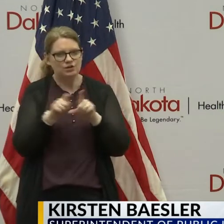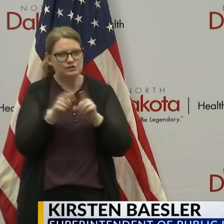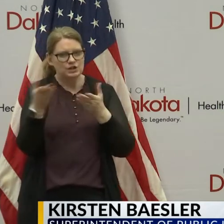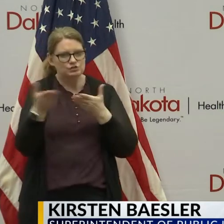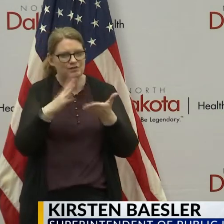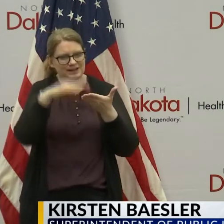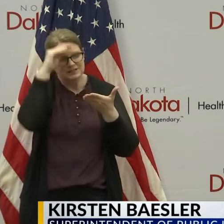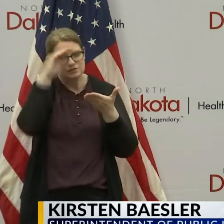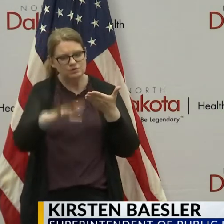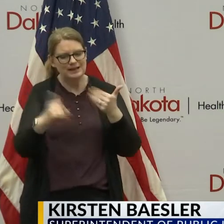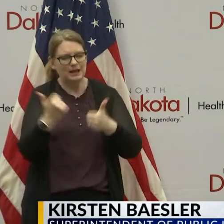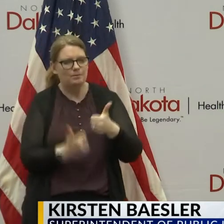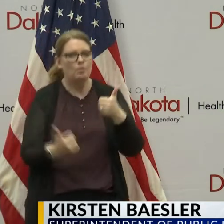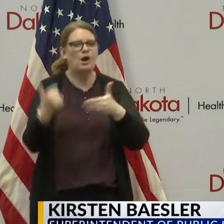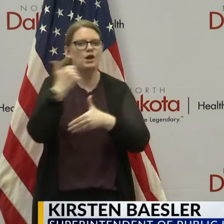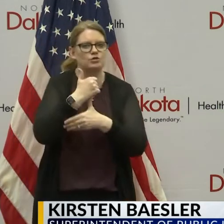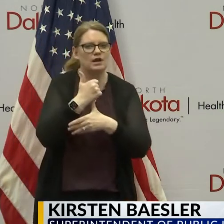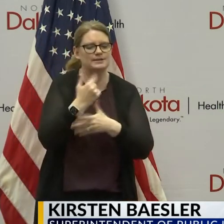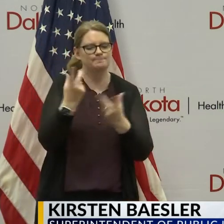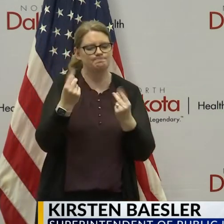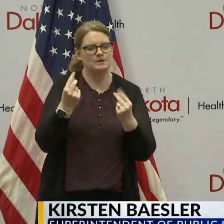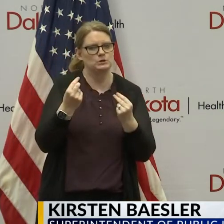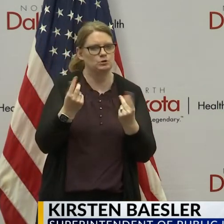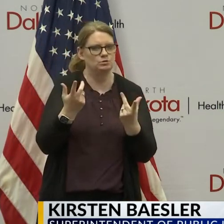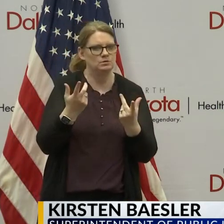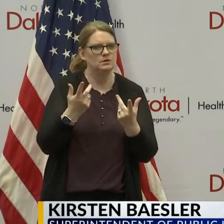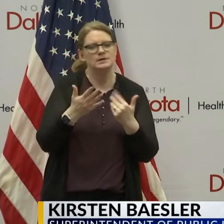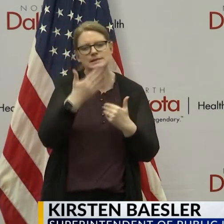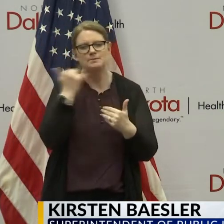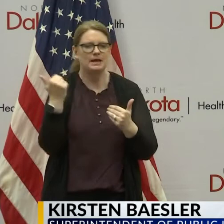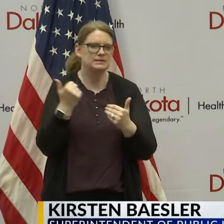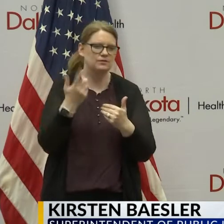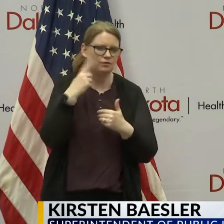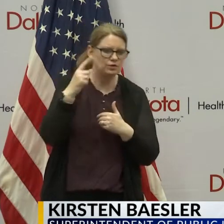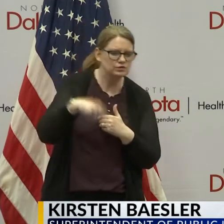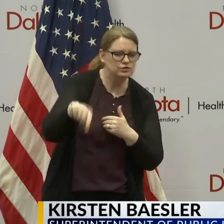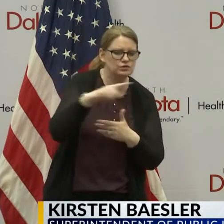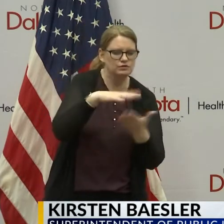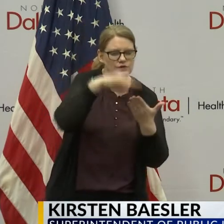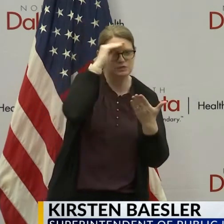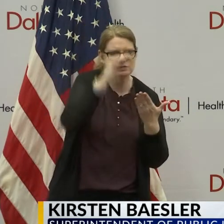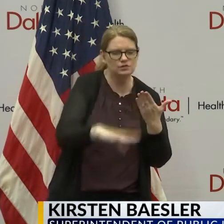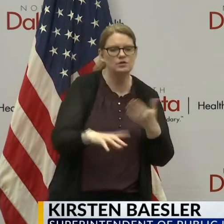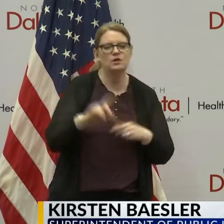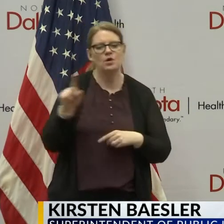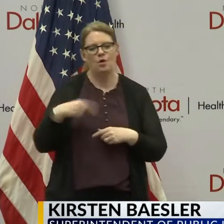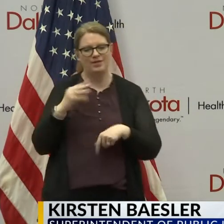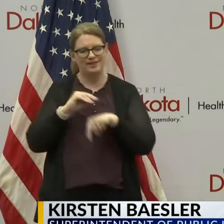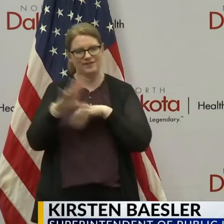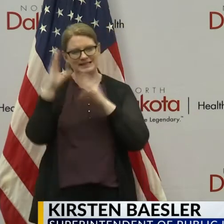SCHOOL CLOSINGS AND NEW INSTRUCTION. I BELIEVE THIS IS AN APPROPRIATE WAY TO HELP OUR SCHOOLS MANAGE THE WORK IN THERE DISTRICTS AND PRIORITIZE THE NEED OF STUDENTS AND FAMILIES.